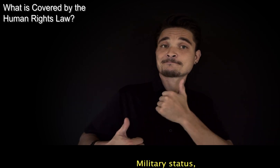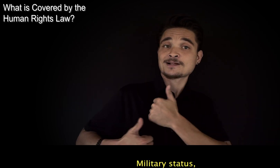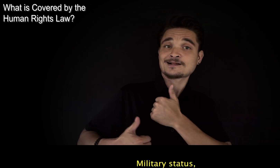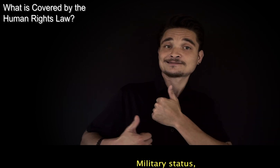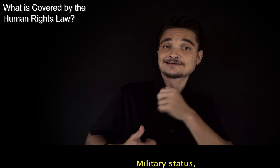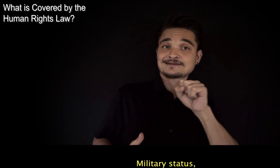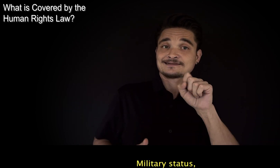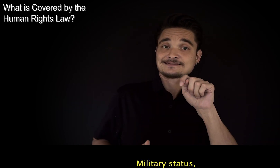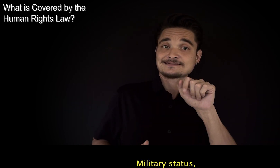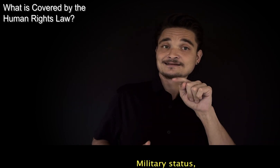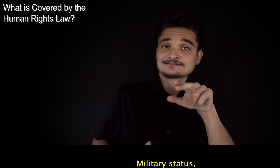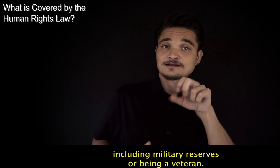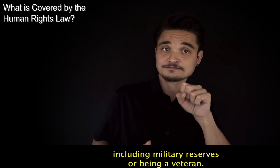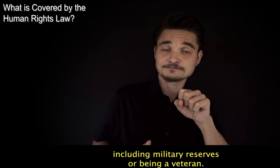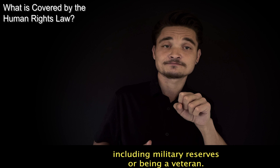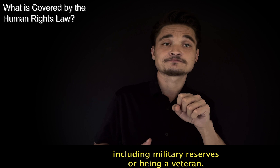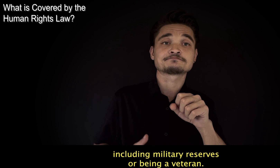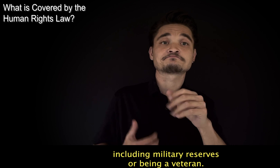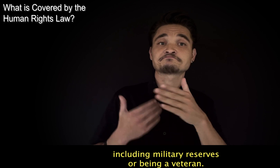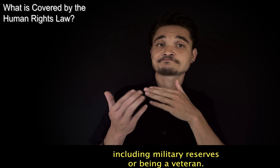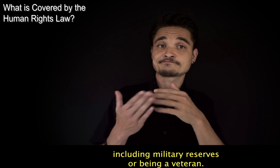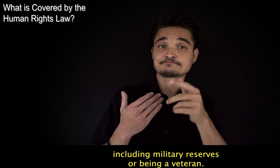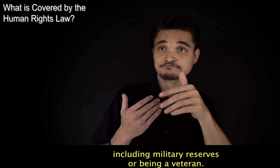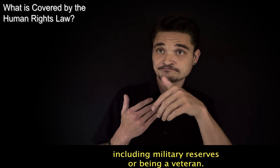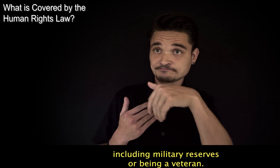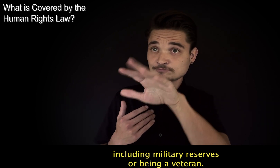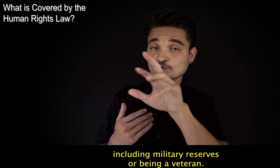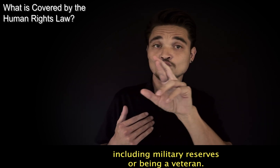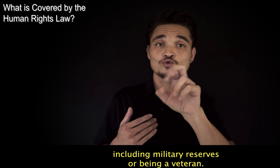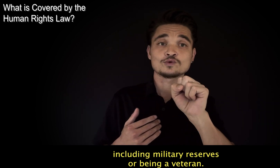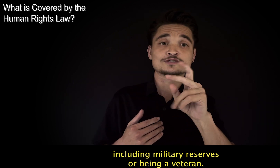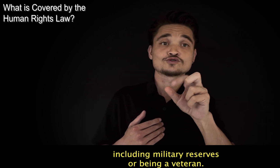Military status, including military reserves or being a veteran.